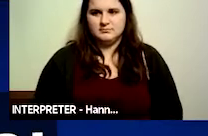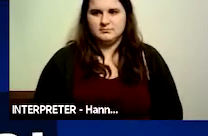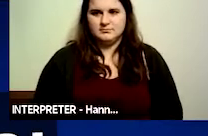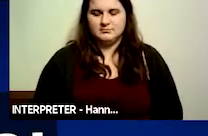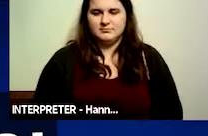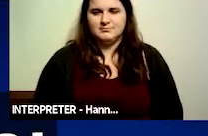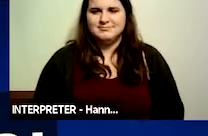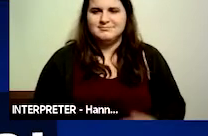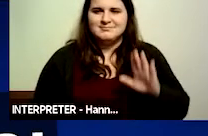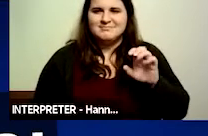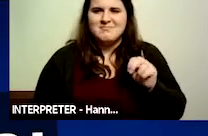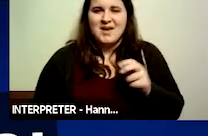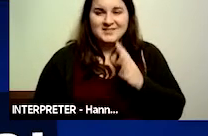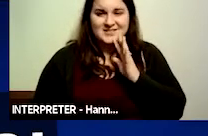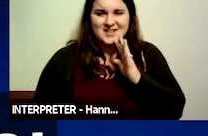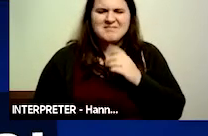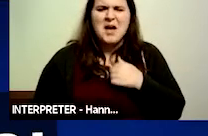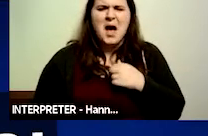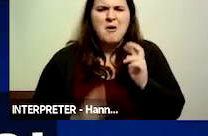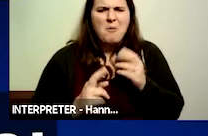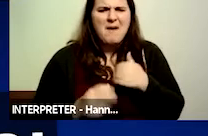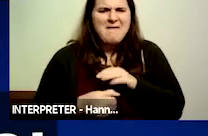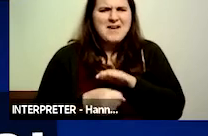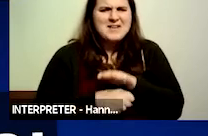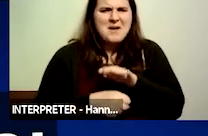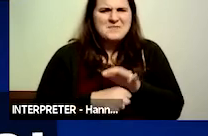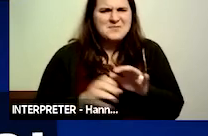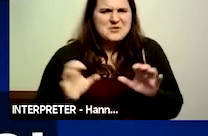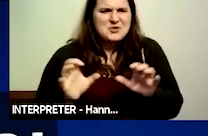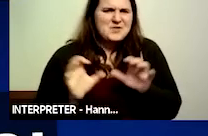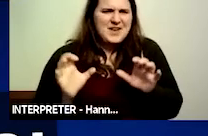Rick Mislan: Idol to be here tonight. It's one so that's good. You're good.